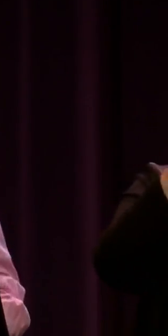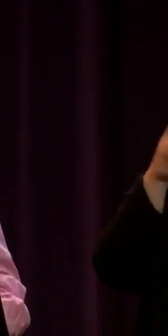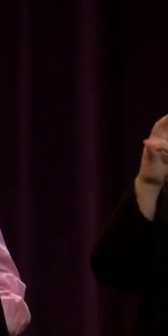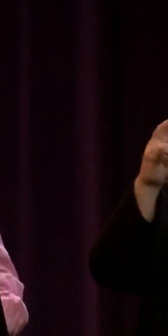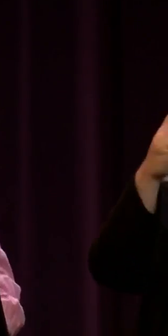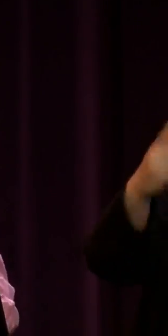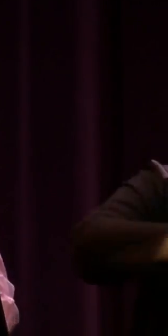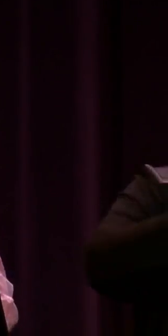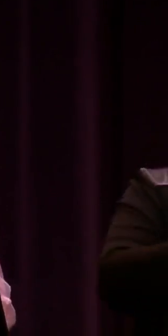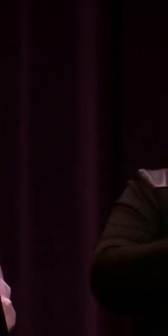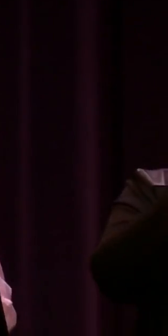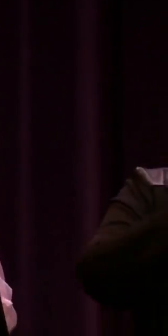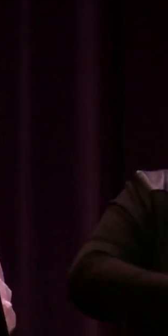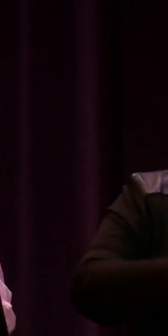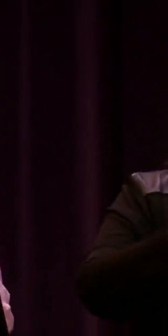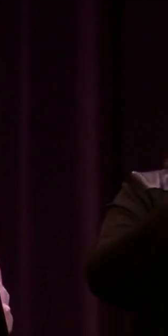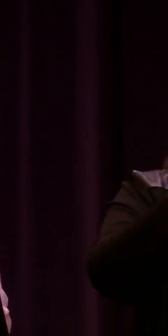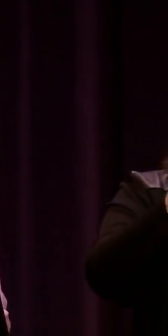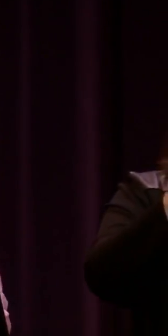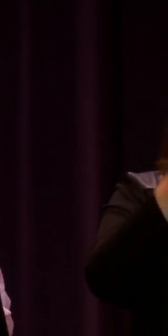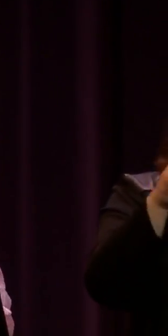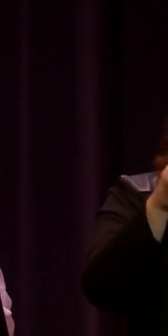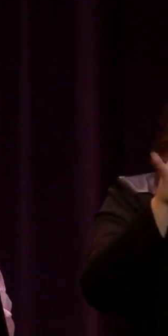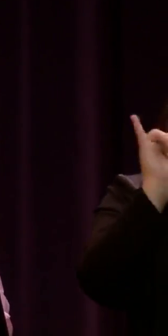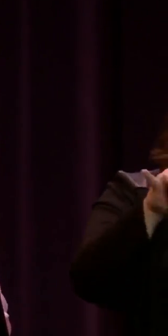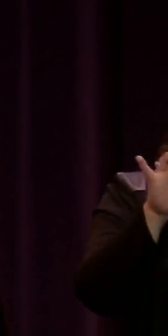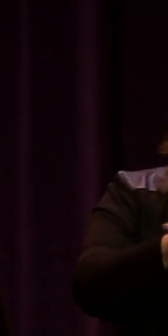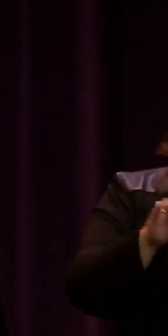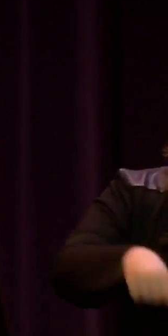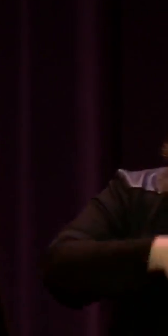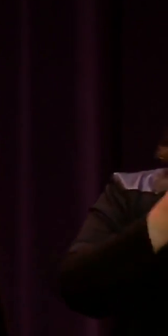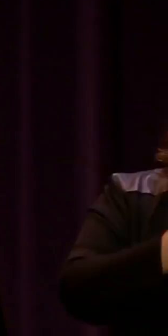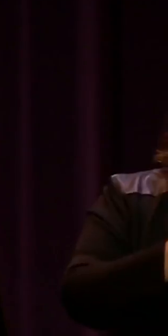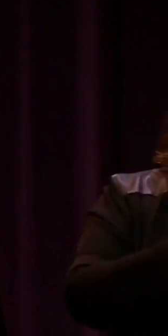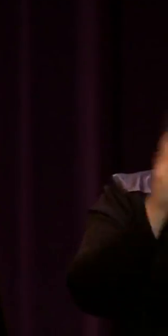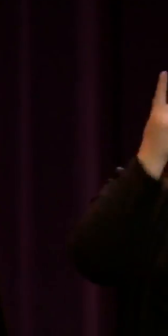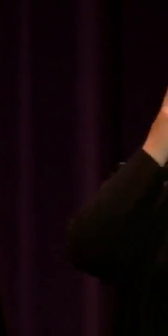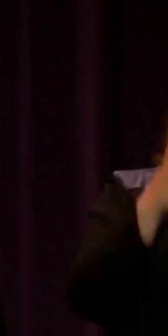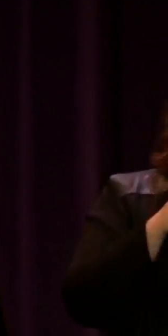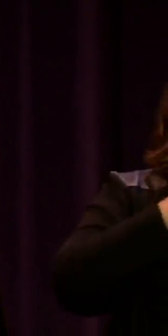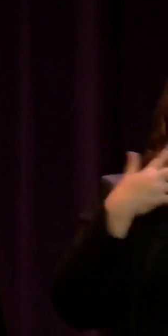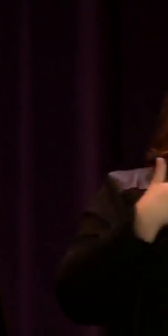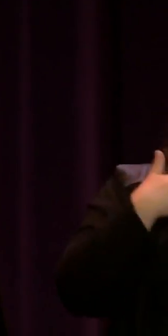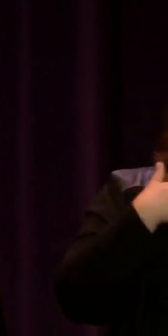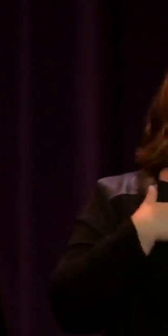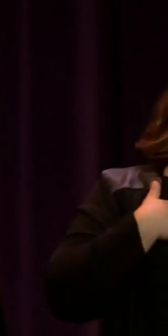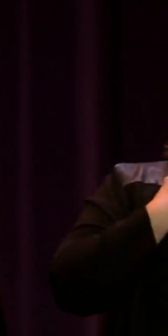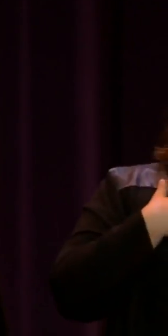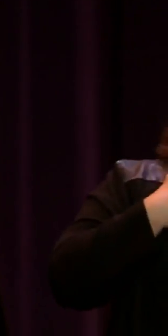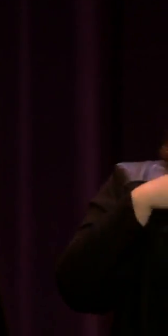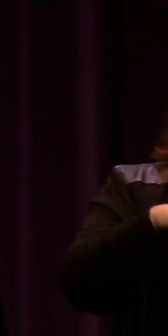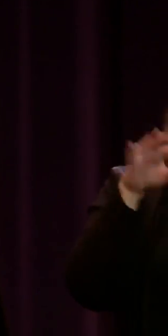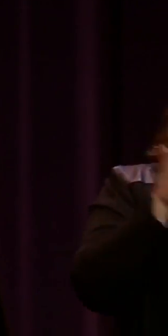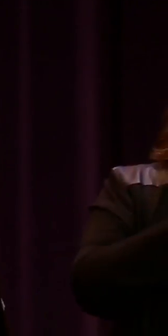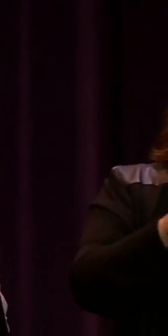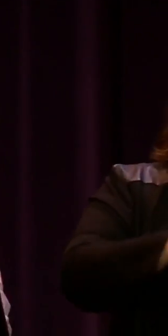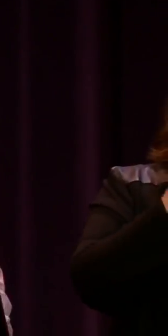YOU CAN'T DO IT IN 2018. THAT'S AN ELECTION YEAR. POLITICIANS ARE COWARDS. THEY DON'T WANT TO VOTE FOR SOMETHING LIKE THIS IN AN